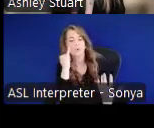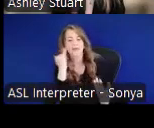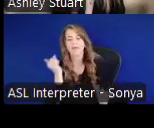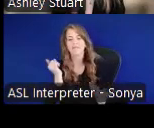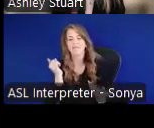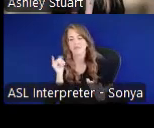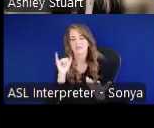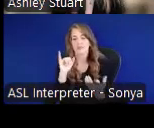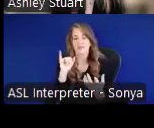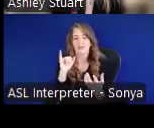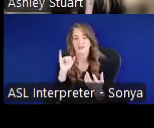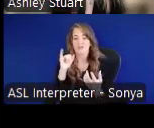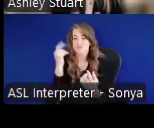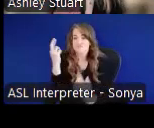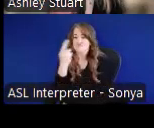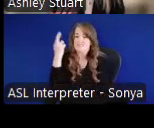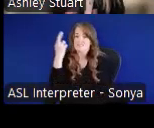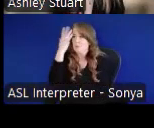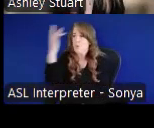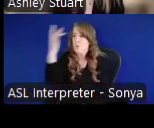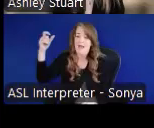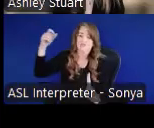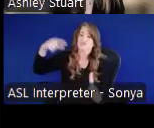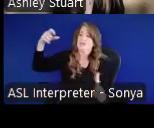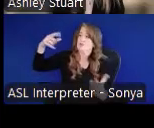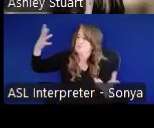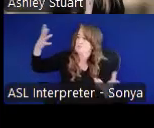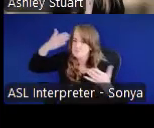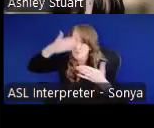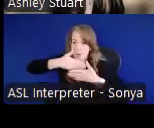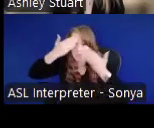an identifiable trigger or occur just out of the blue can be